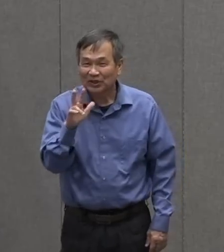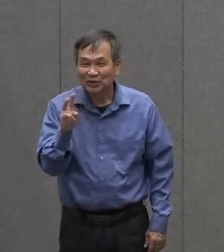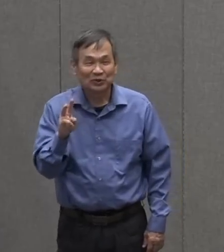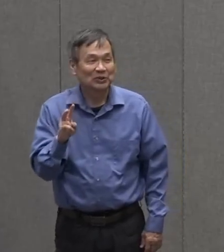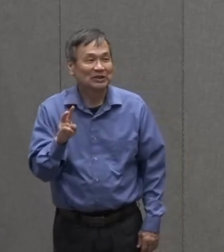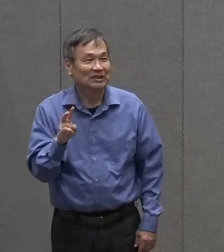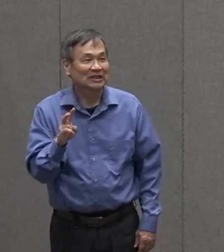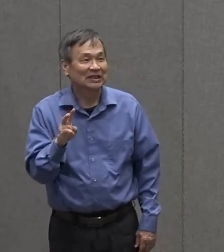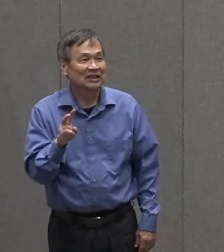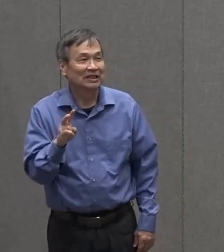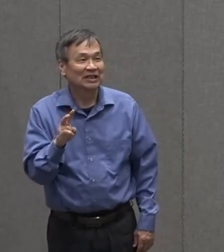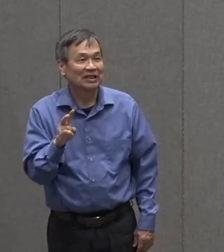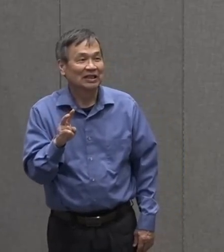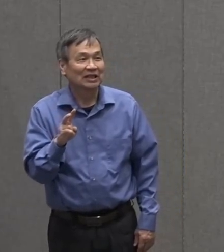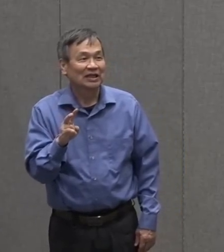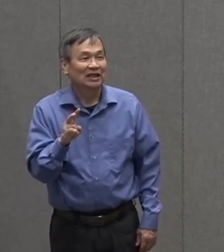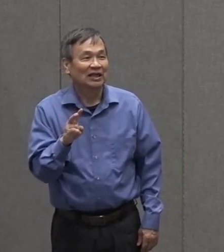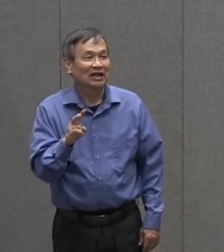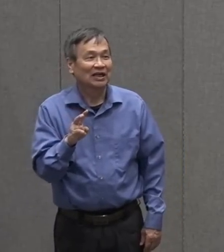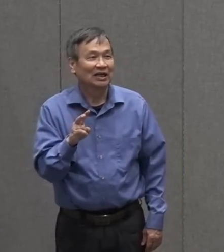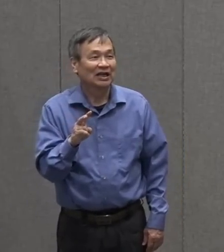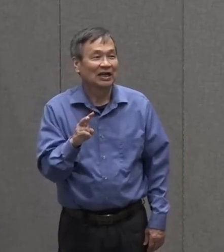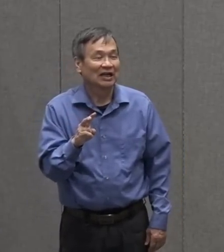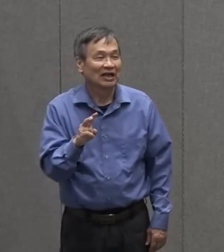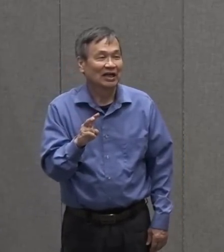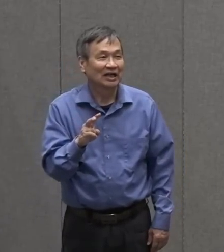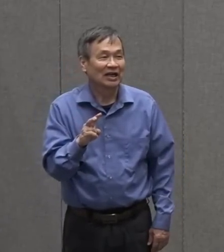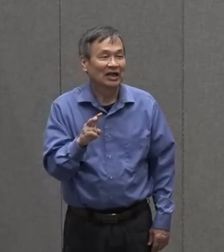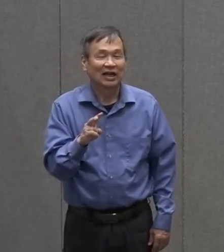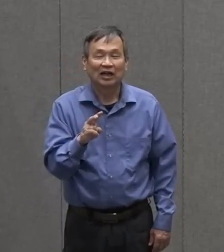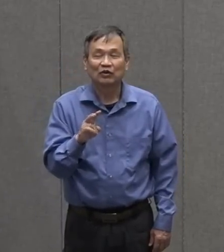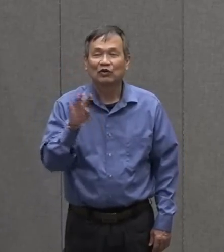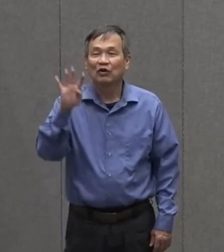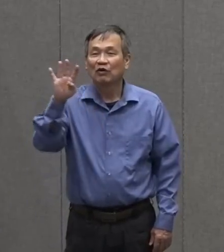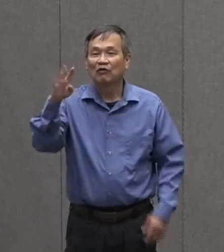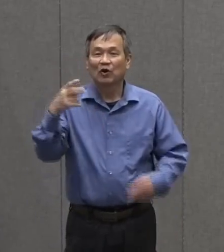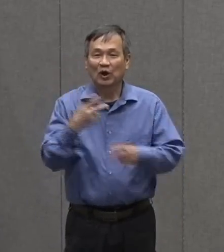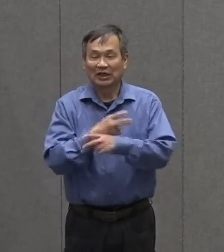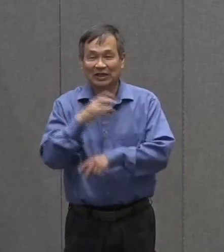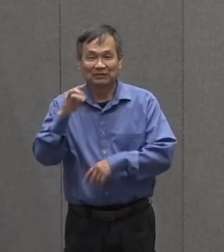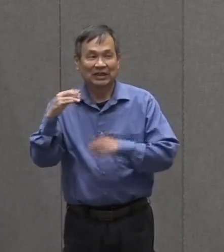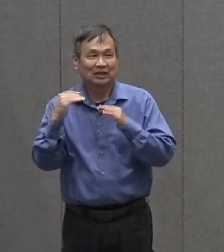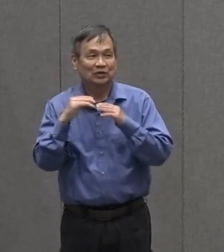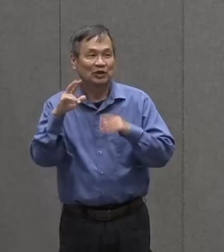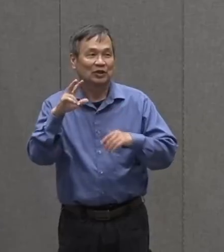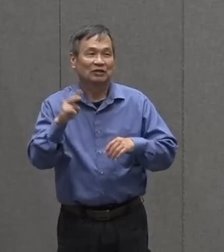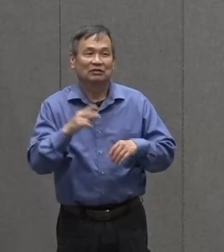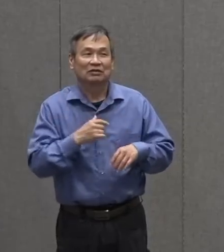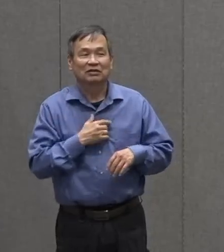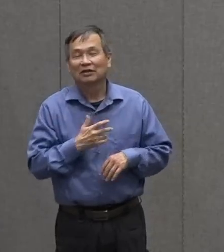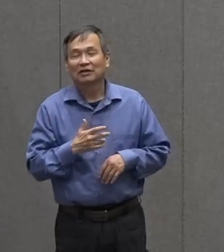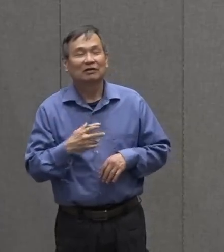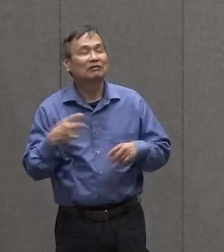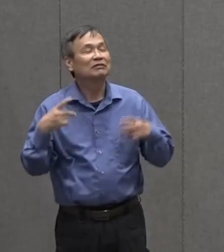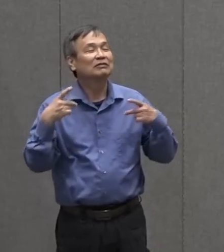I'm gonna have to stop what I'm doing and do four times eight is 32. And stop that. Nip that man!